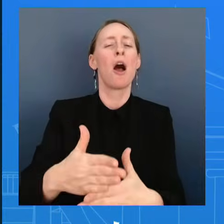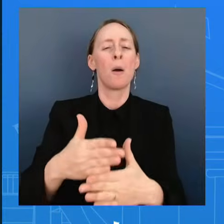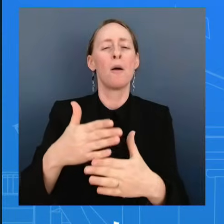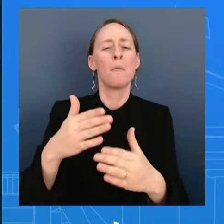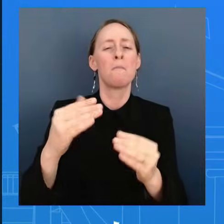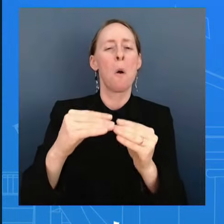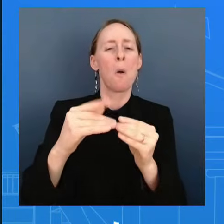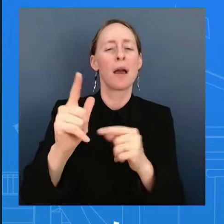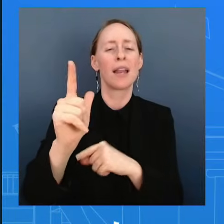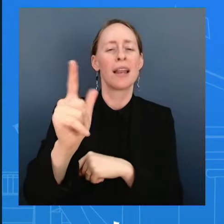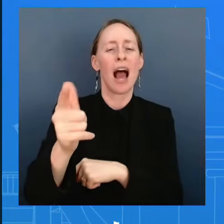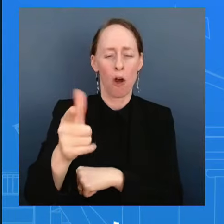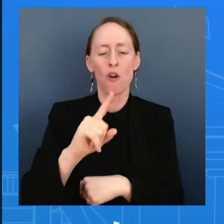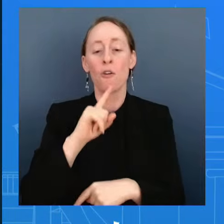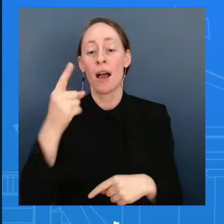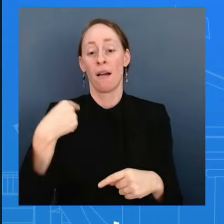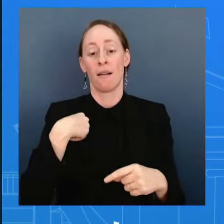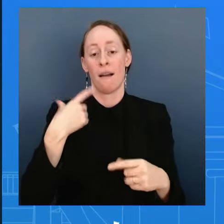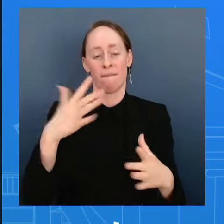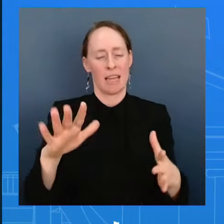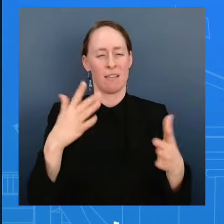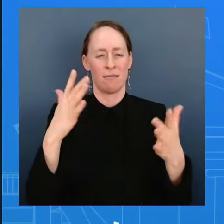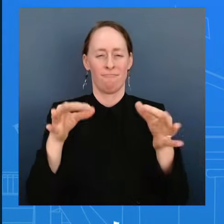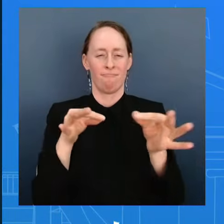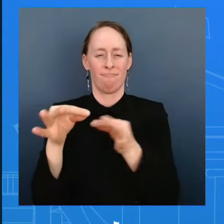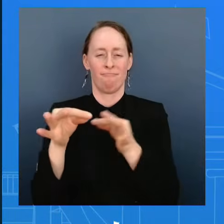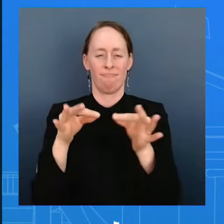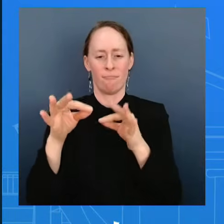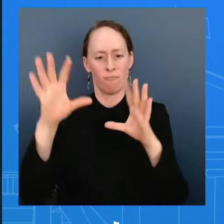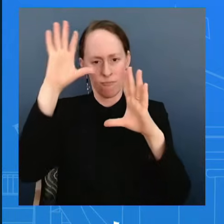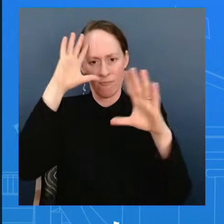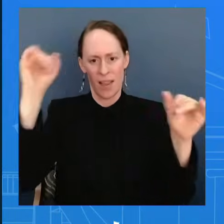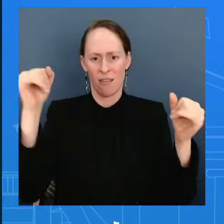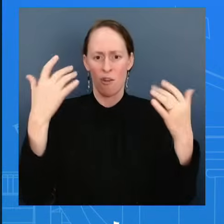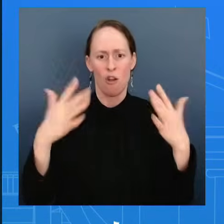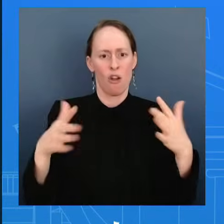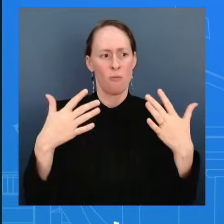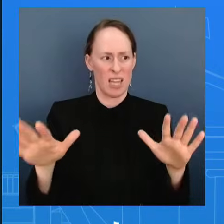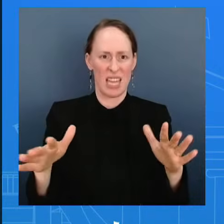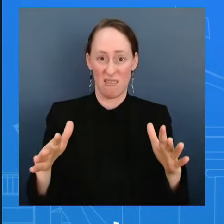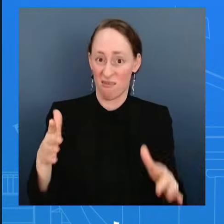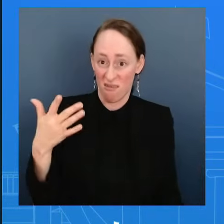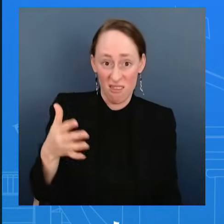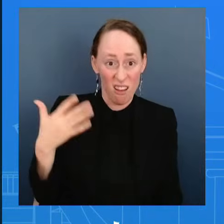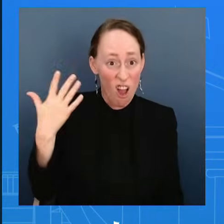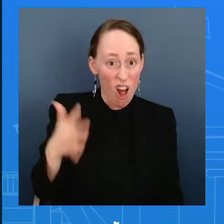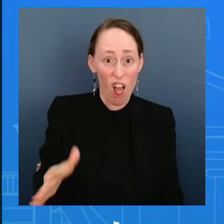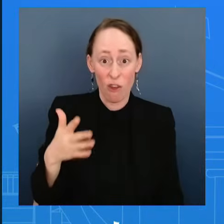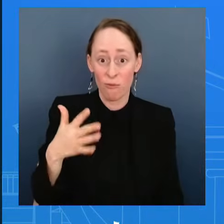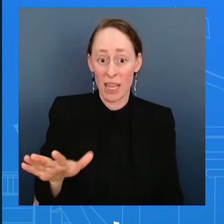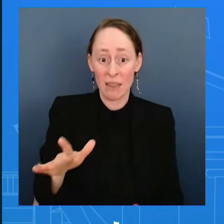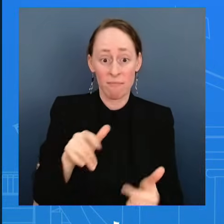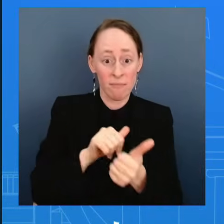That's not what we want to do. You've seen this president who wants to protect Social Security and Medicare. So, that's our -- that's our focus. That's what we're going to continue to do.